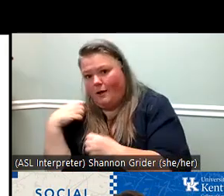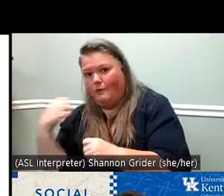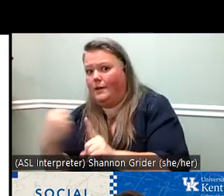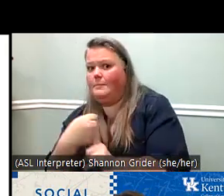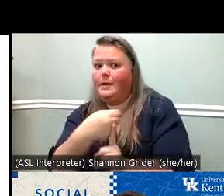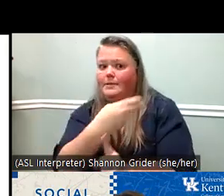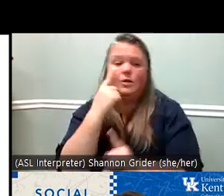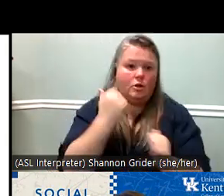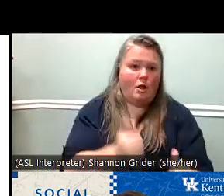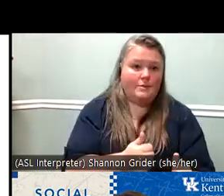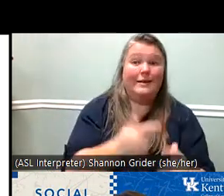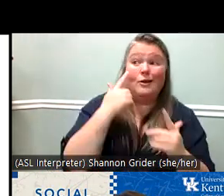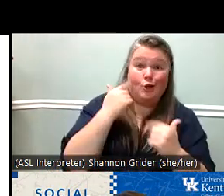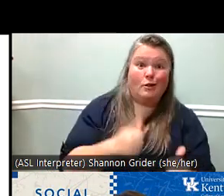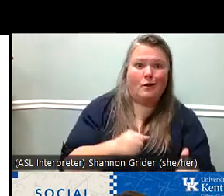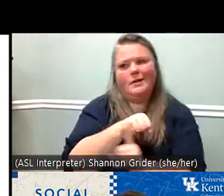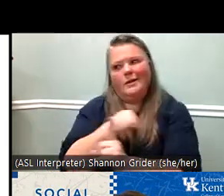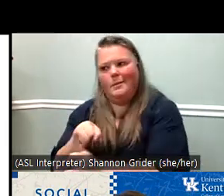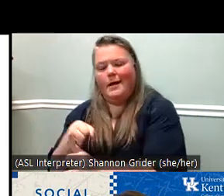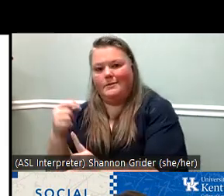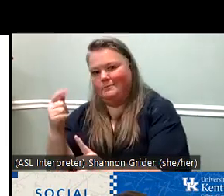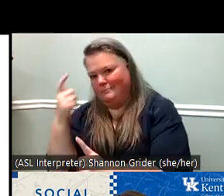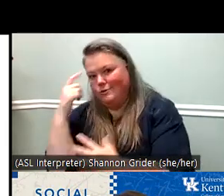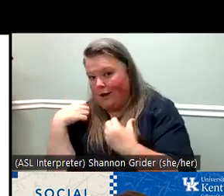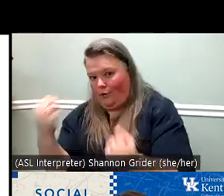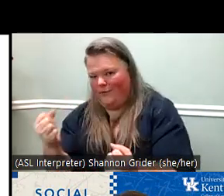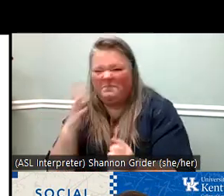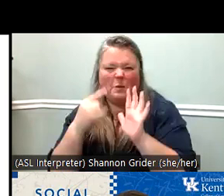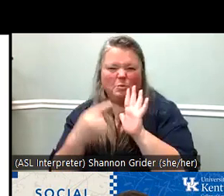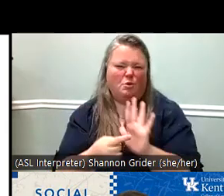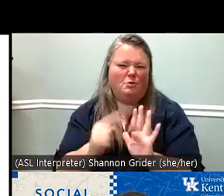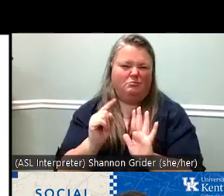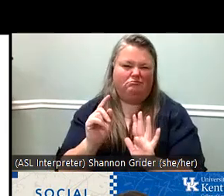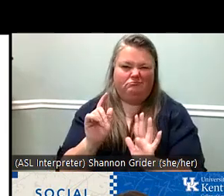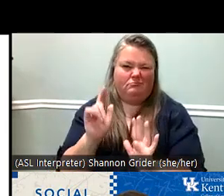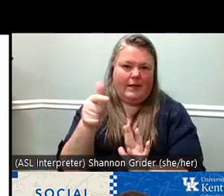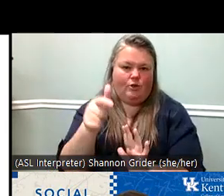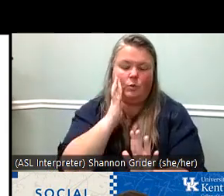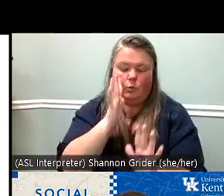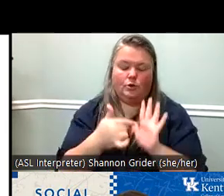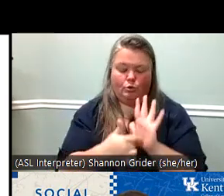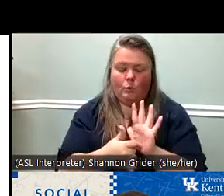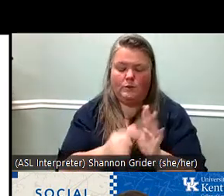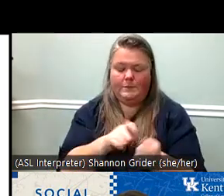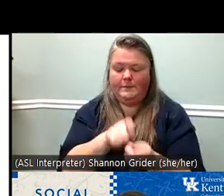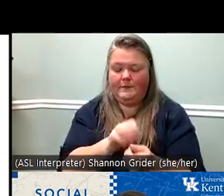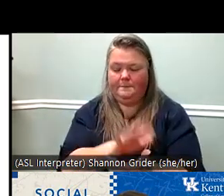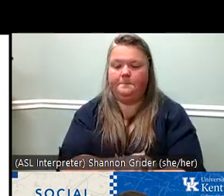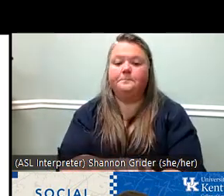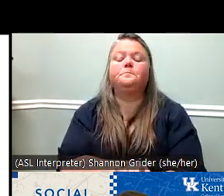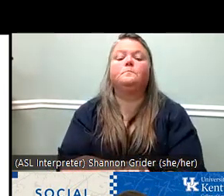HEALTH LITERACY OF INDIVIDUALS WHO HAVE HEARING LOSS, SO THE FIRST MODULE WE TALK ABOUT HOW HEARING LOSS AND MENTAL HEALTH ARE RELATED, HOW ONE IMPACTS THE OTHER,